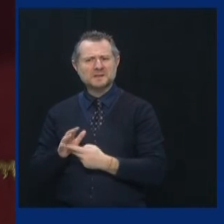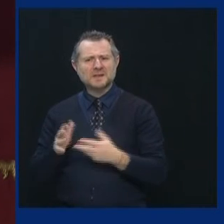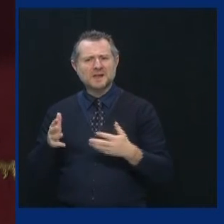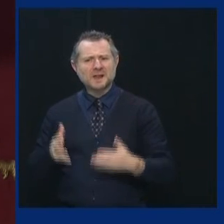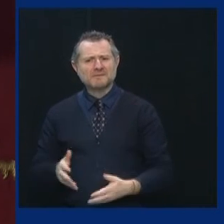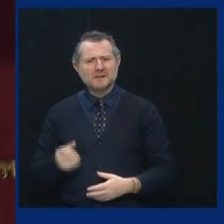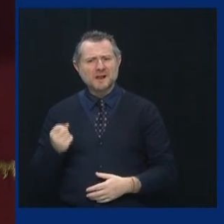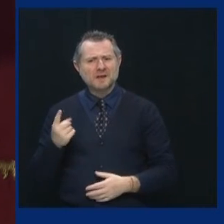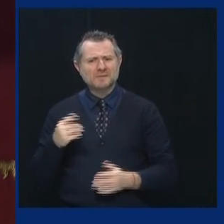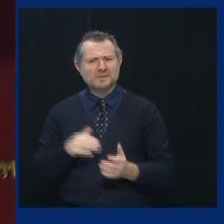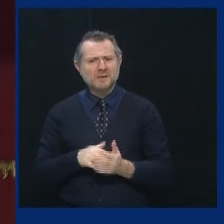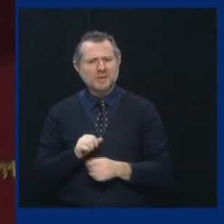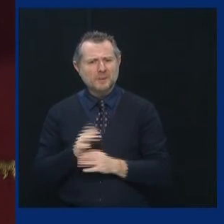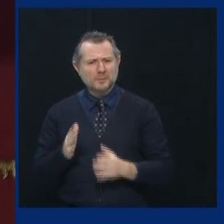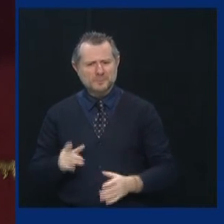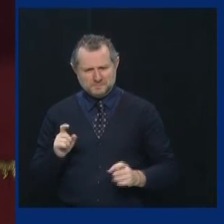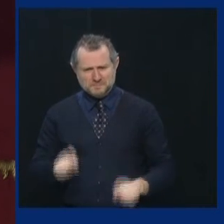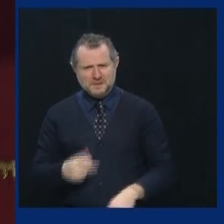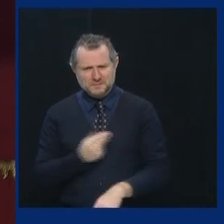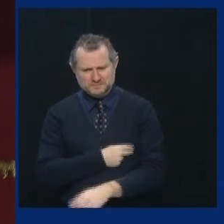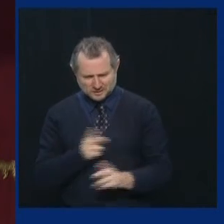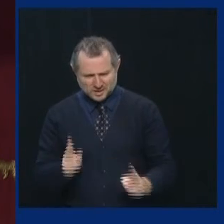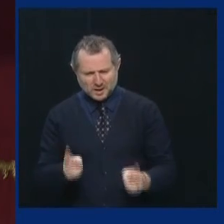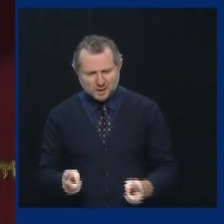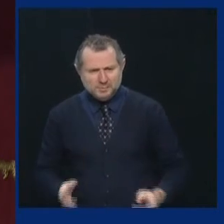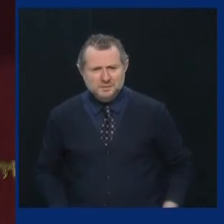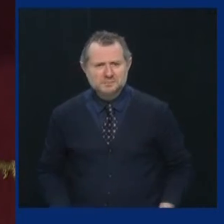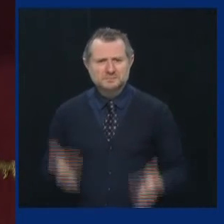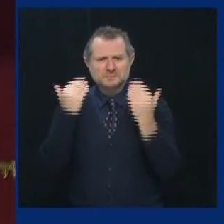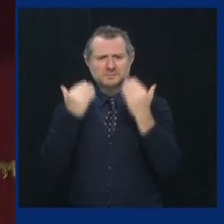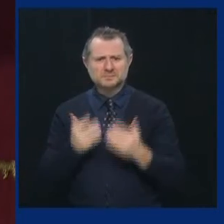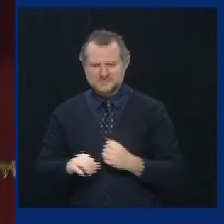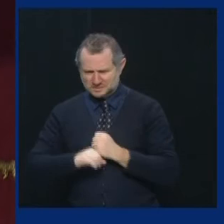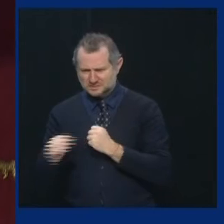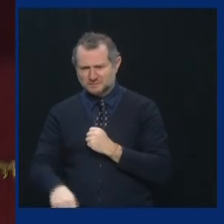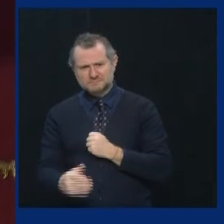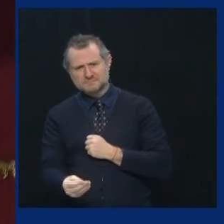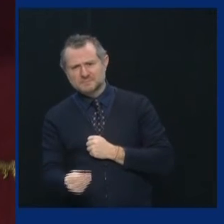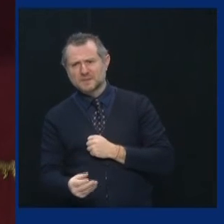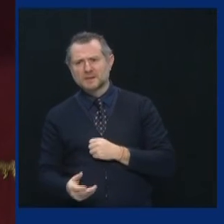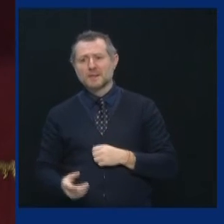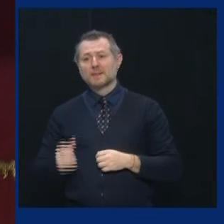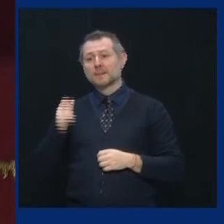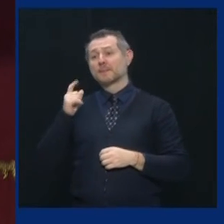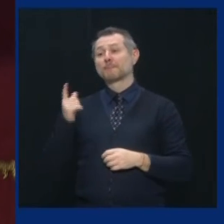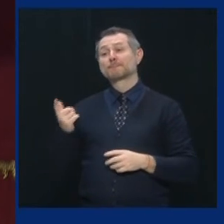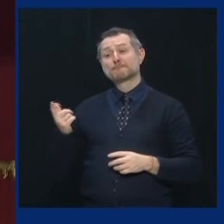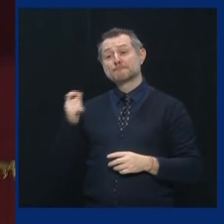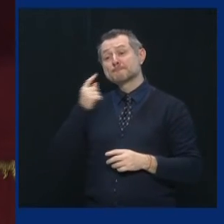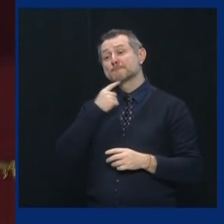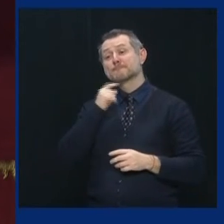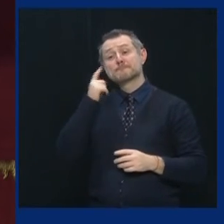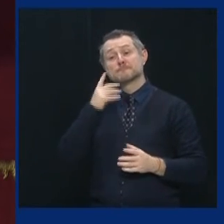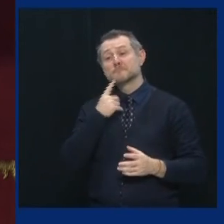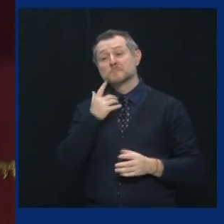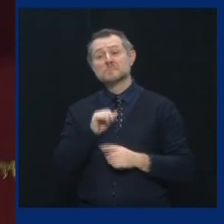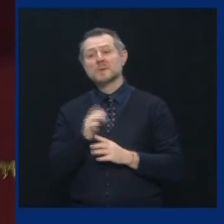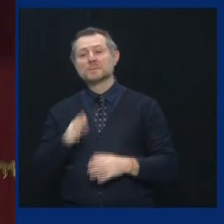38,000 VACCINES. SO, THOSE OTHER 11,000 EMPLOYEES NEED TO GET VACCINATE AND NEEDS